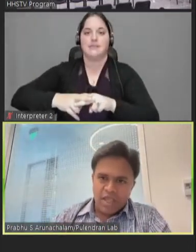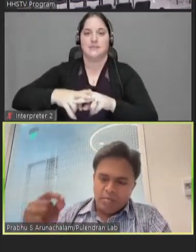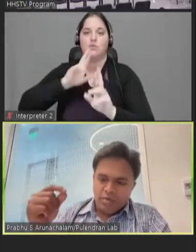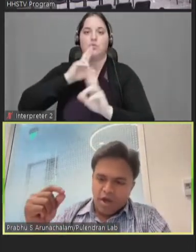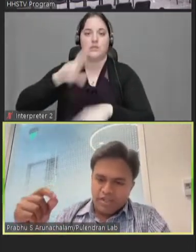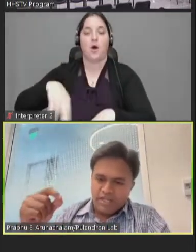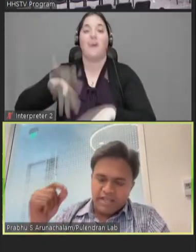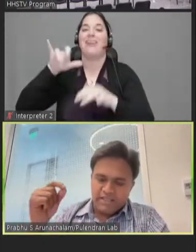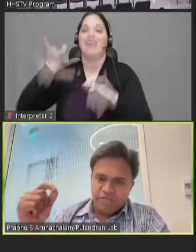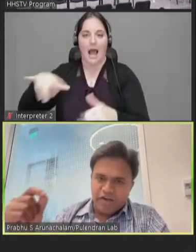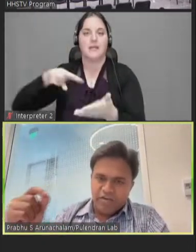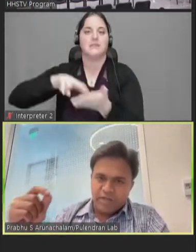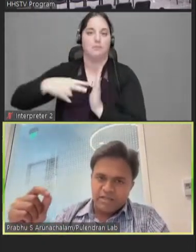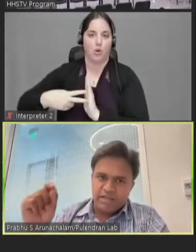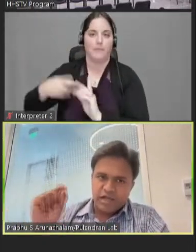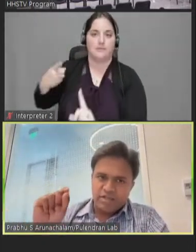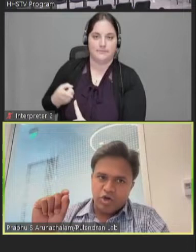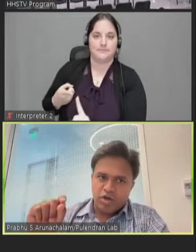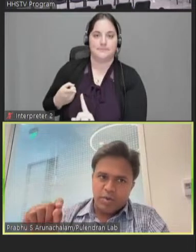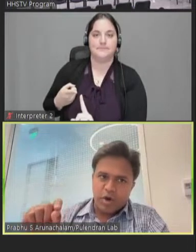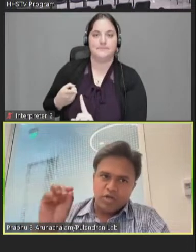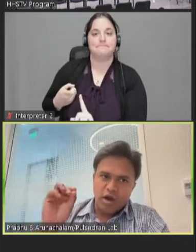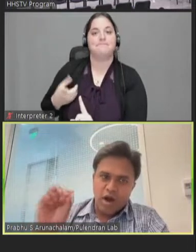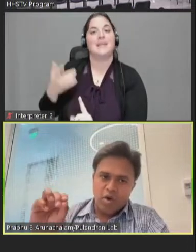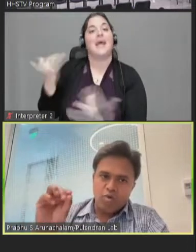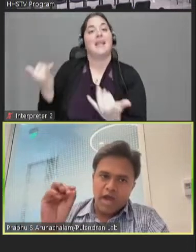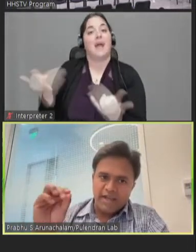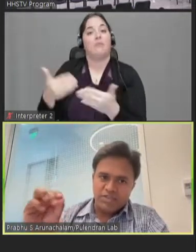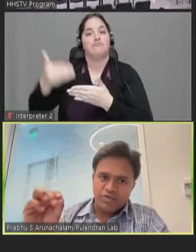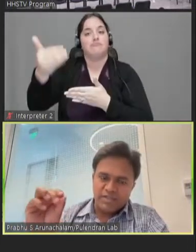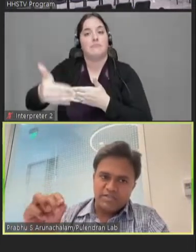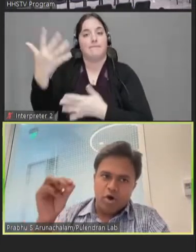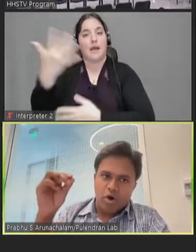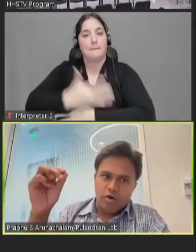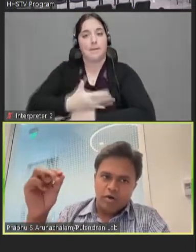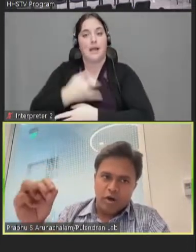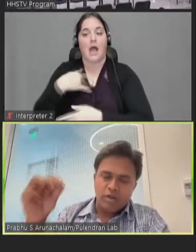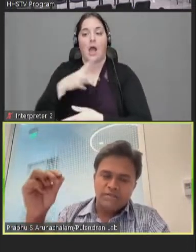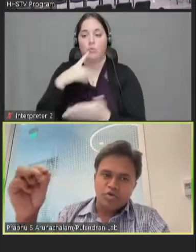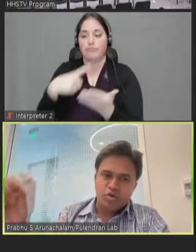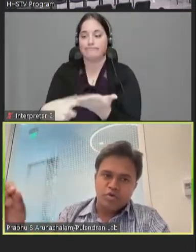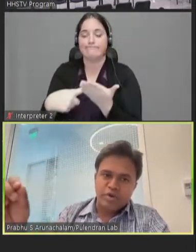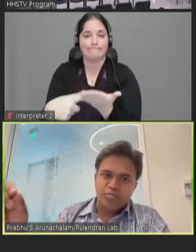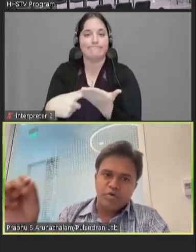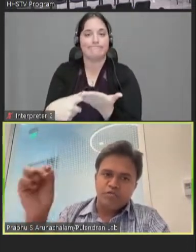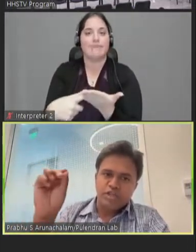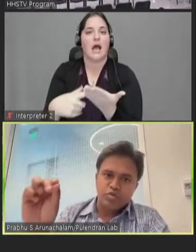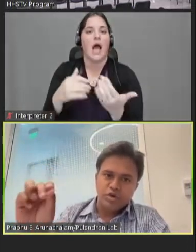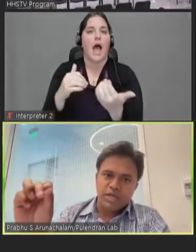But now in the next five minutes, I'll talk about how adjuvants are also known to improve durability